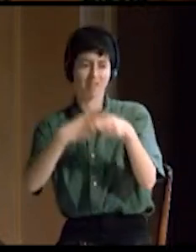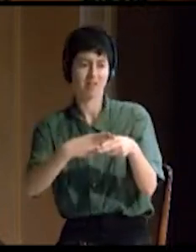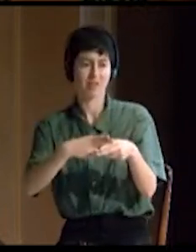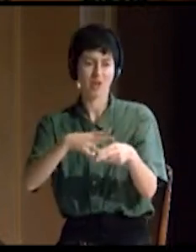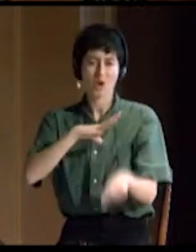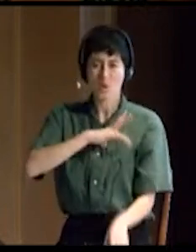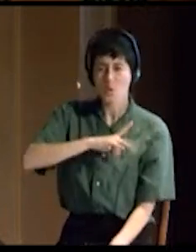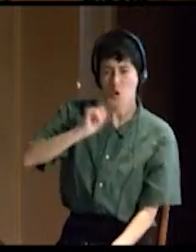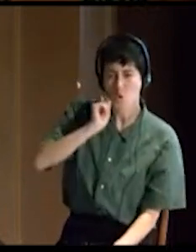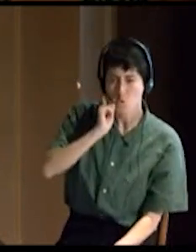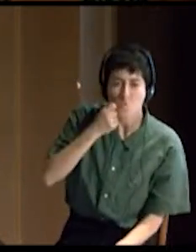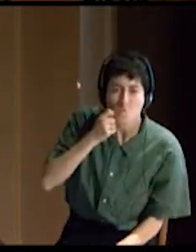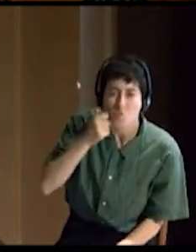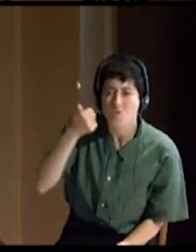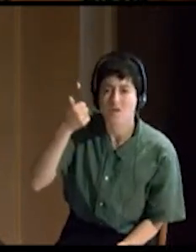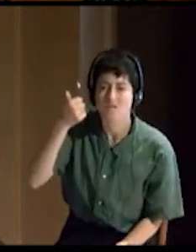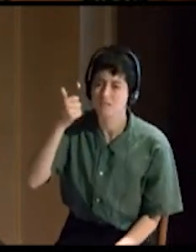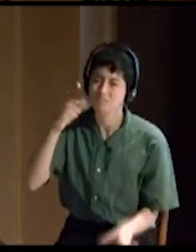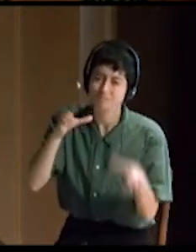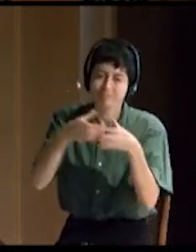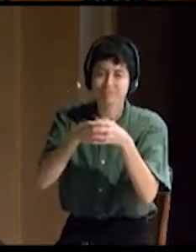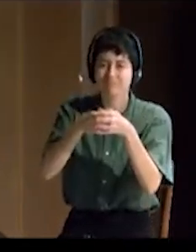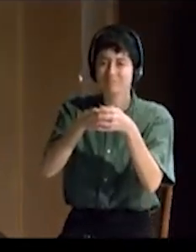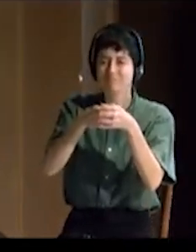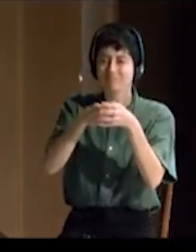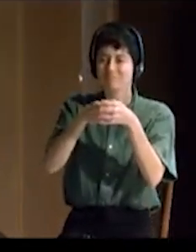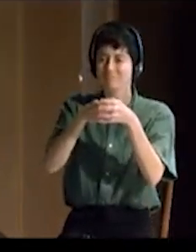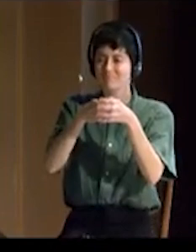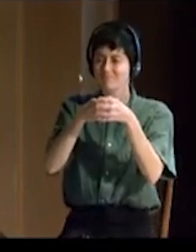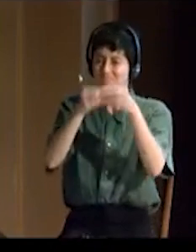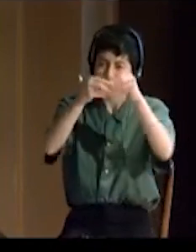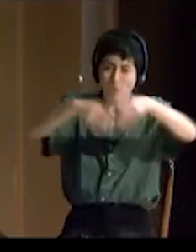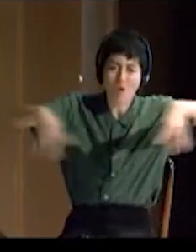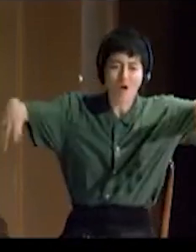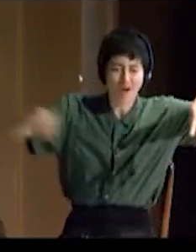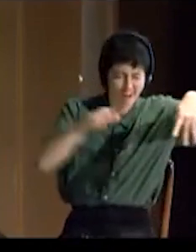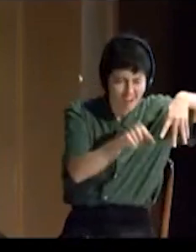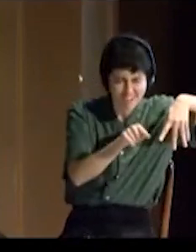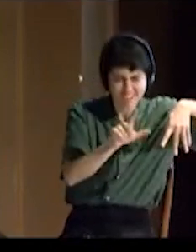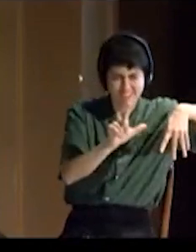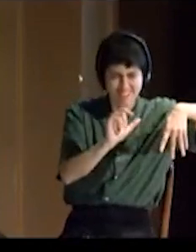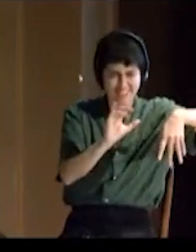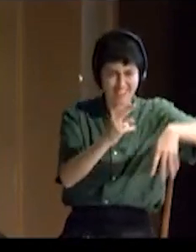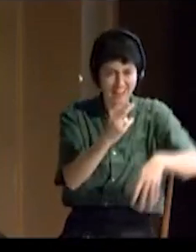So please join me in welcoming Manuela. (audience clapping)